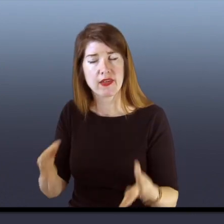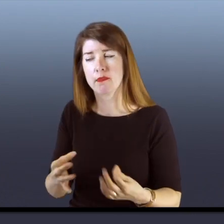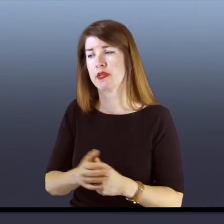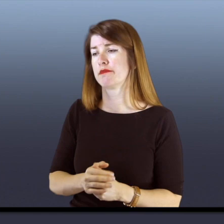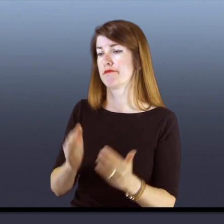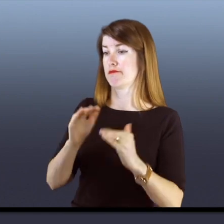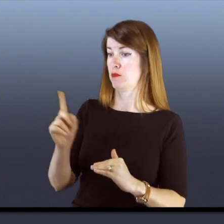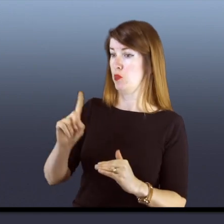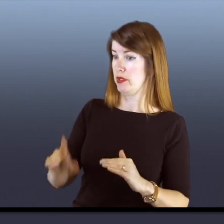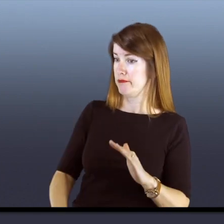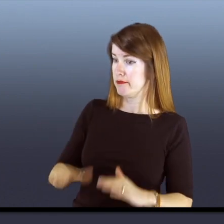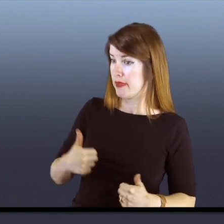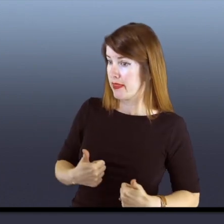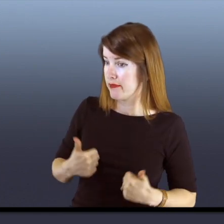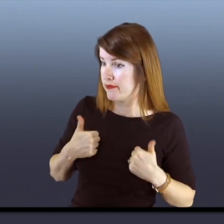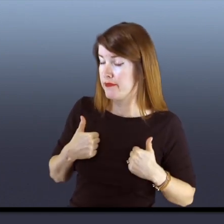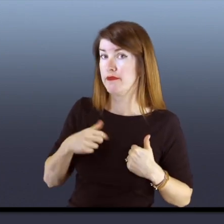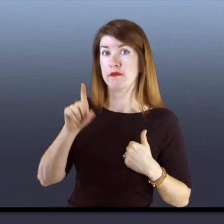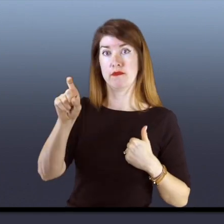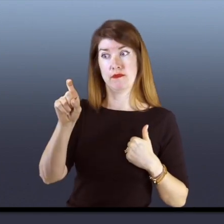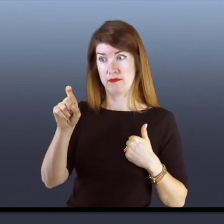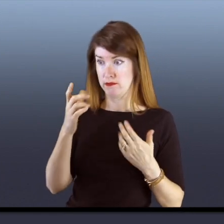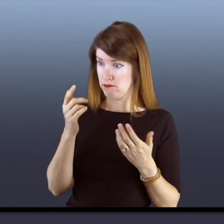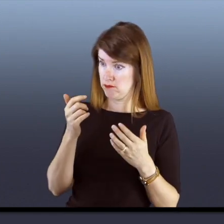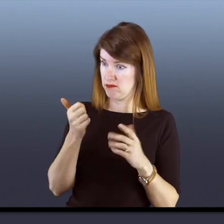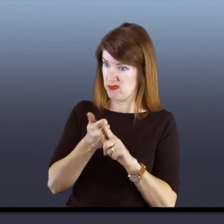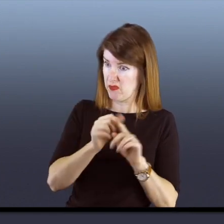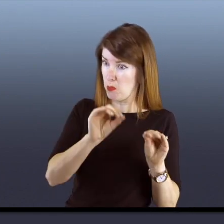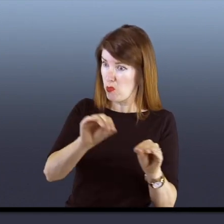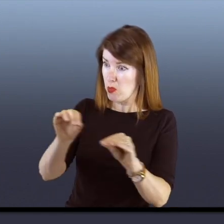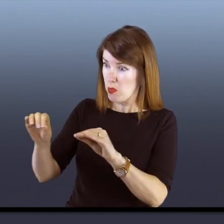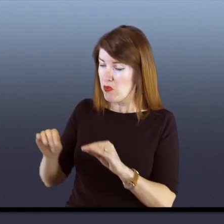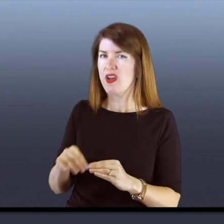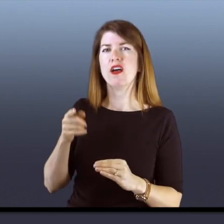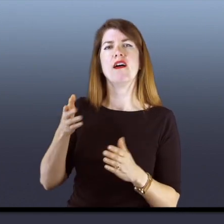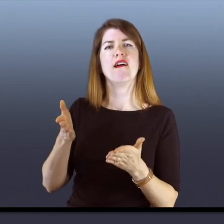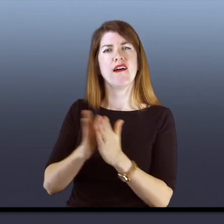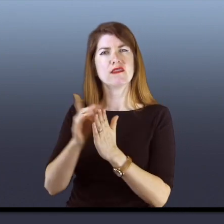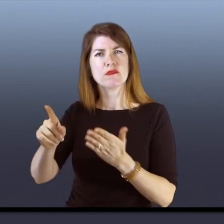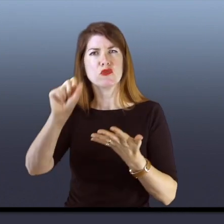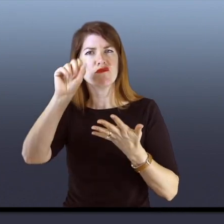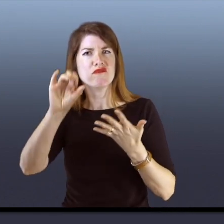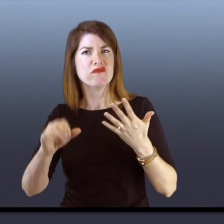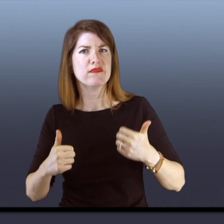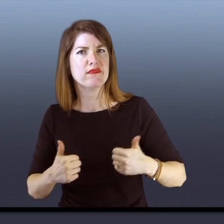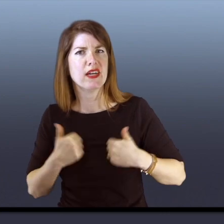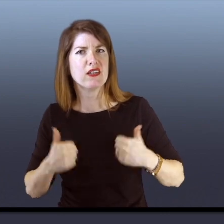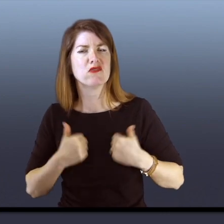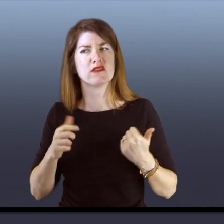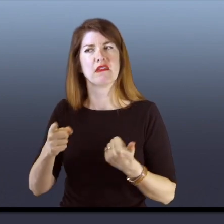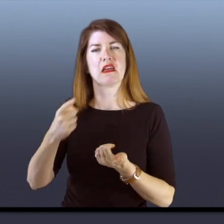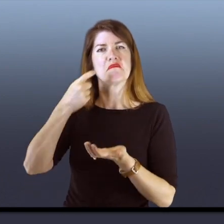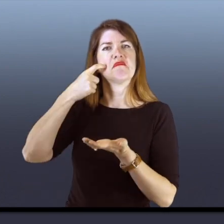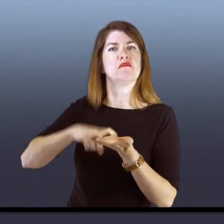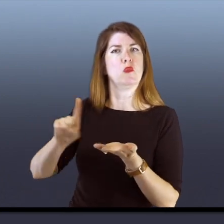Where did they live? And did they move a lot? Having them list different addresses, seeing if they can denote where they live,